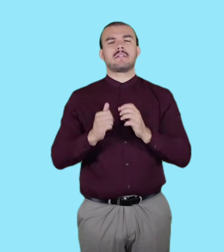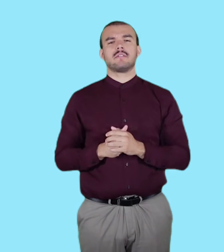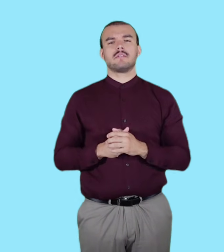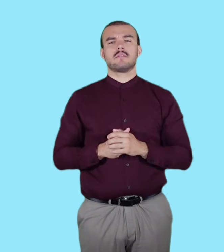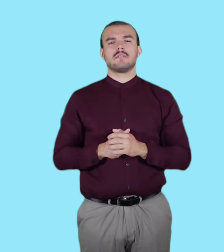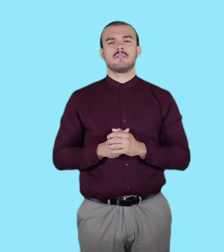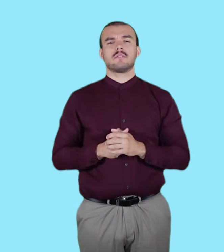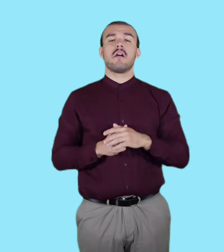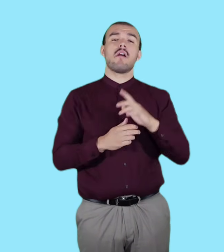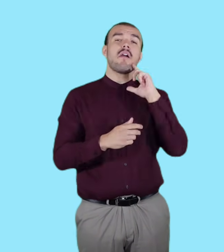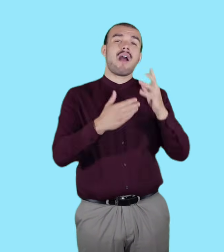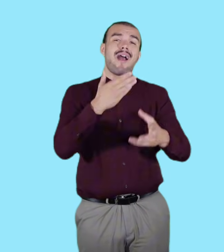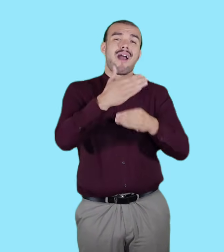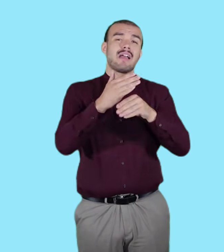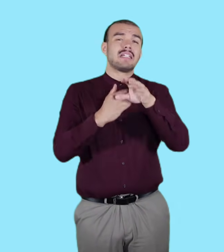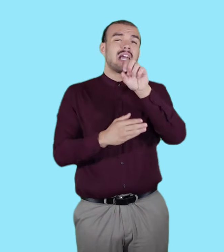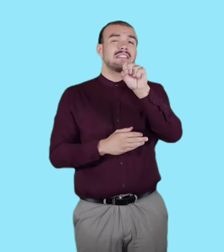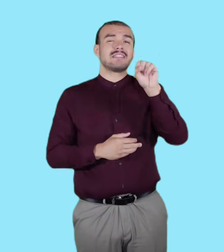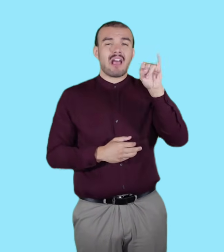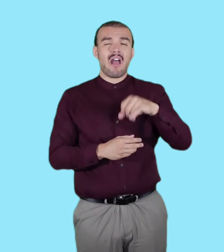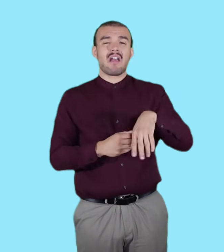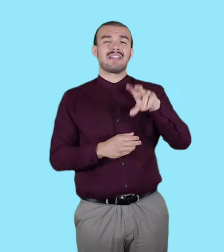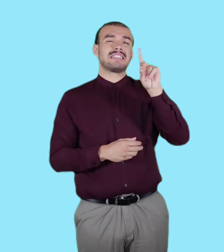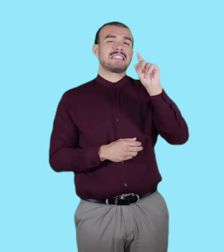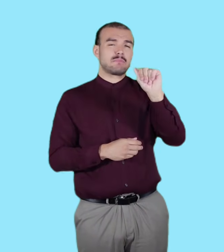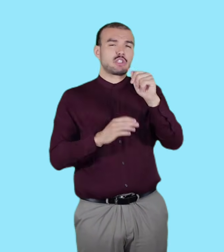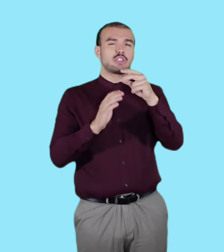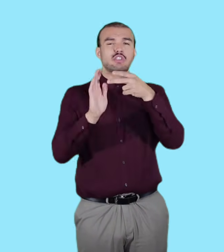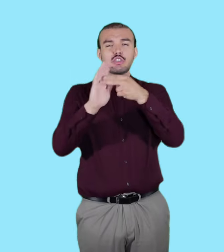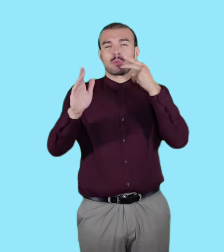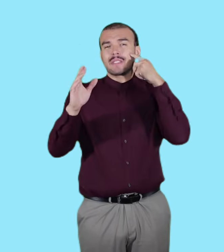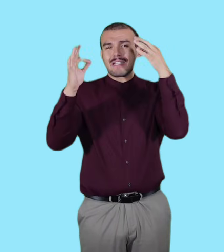Add that Social Security disability determinations count